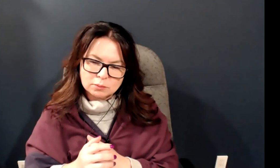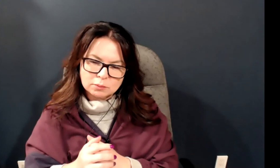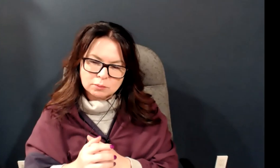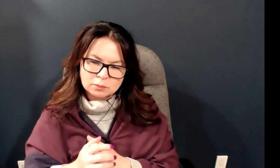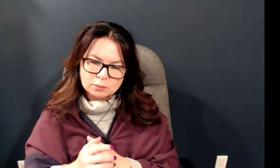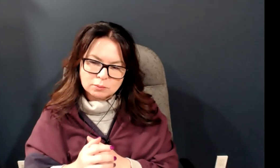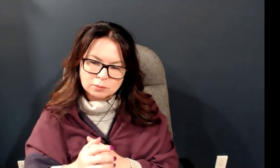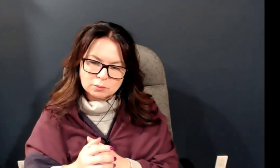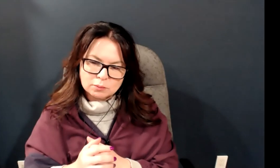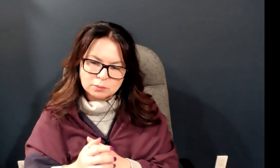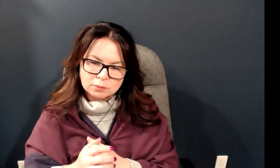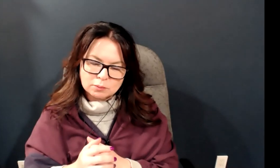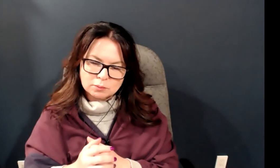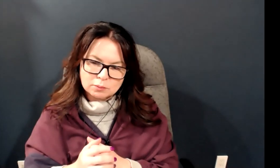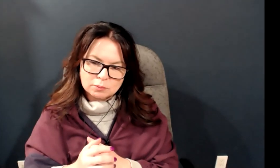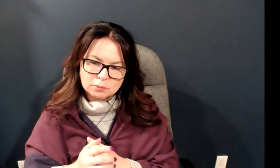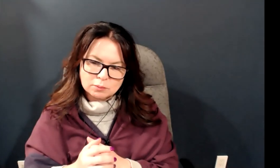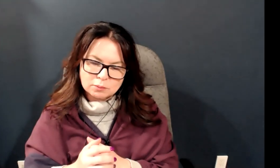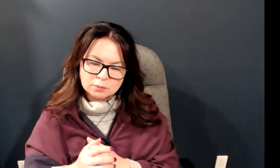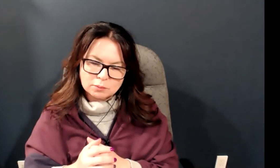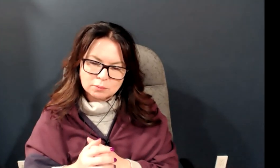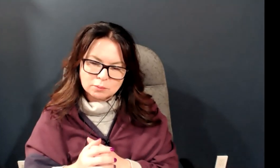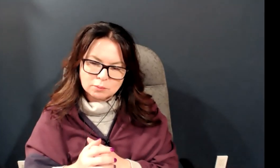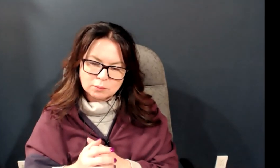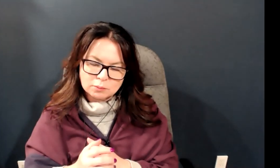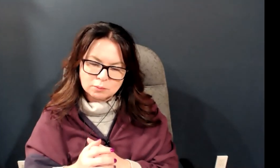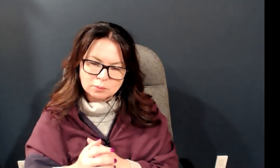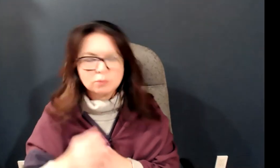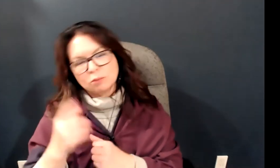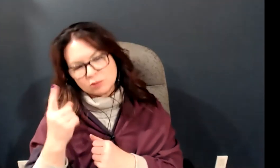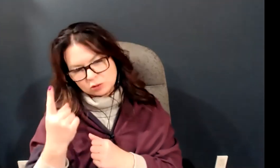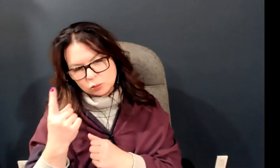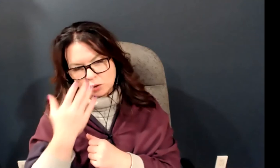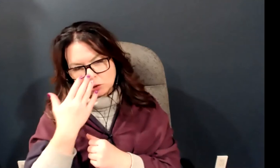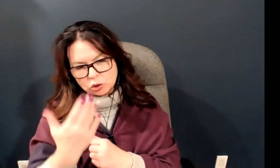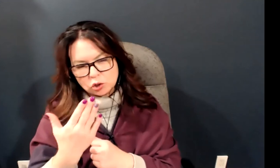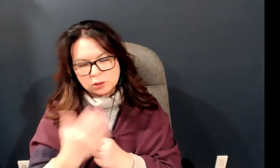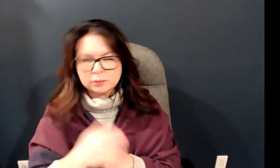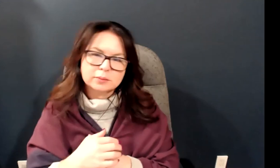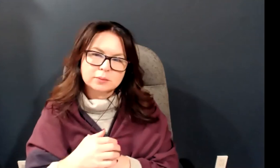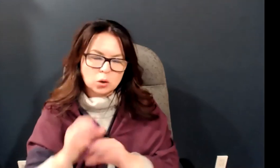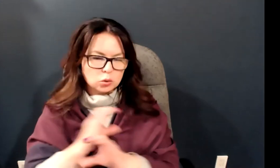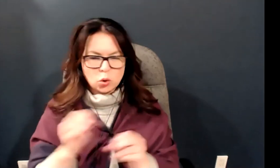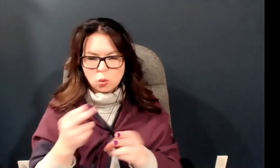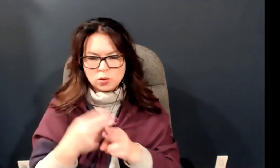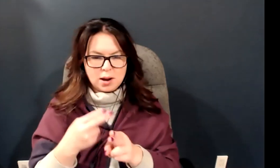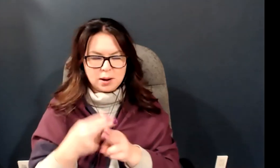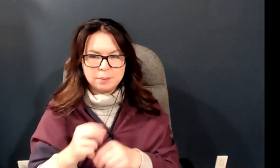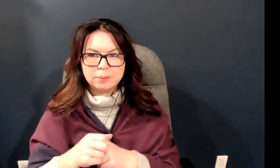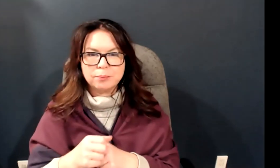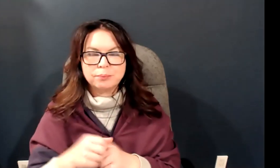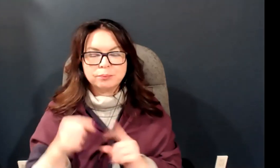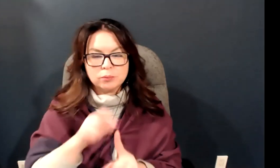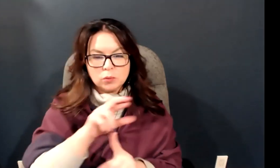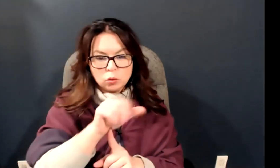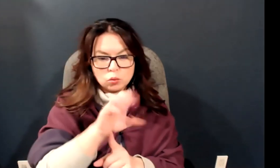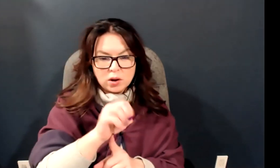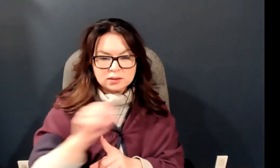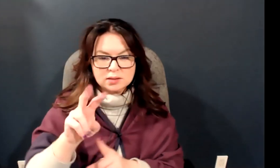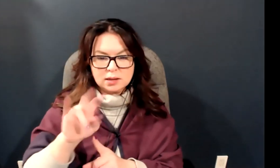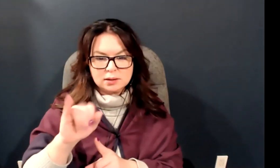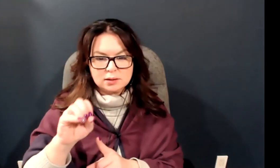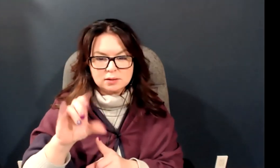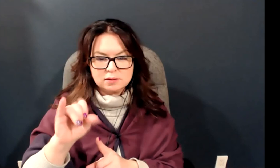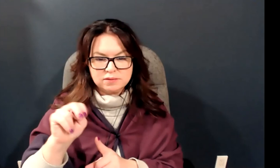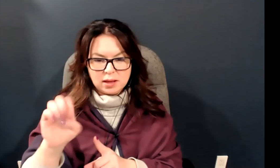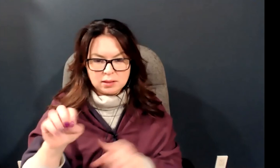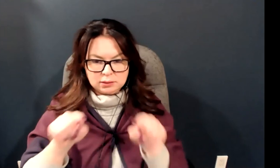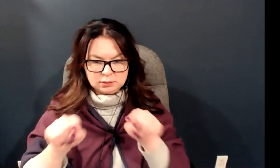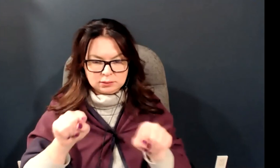Street, East 57th Street, could draw in the art going audiences in that area who are the